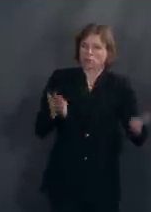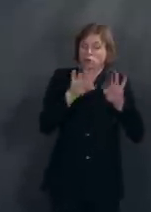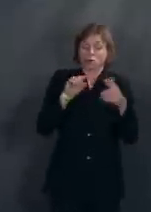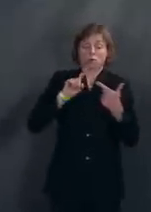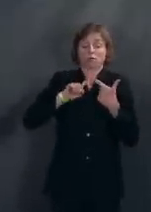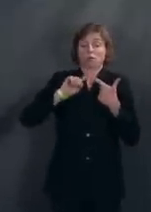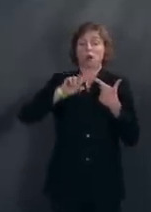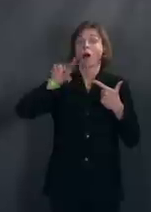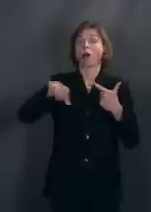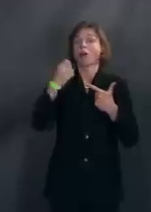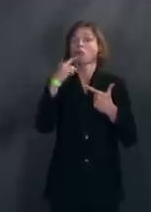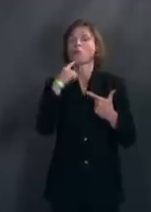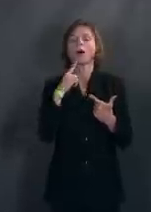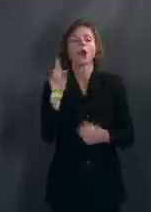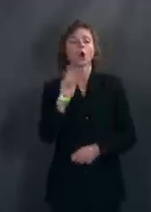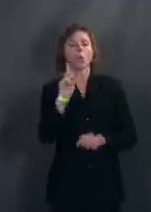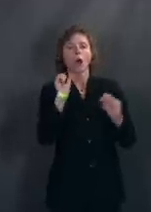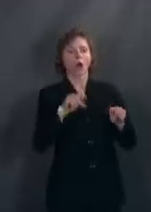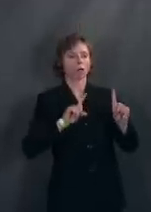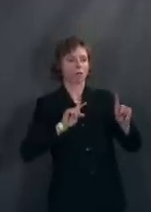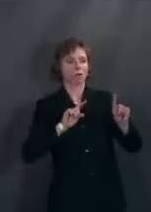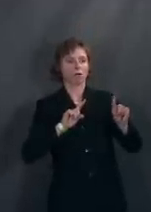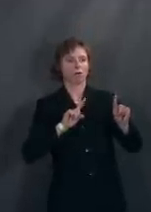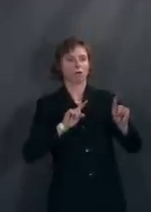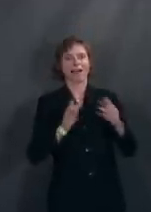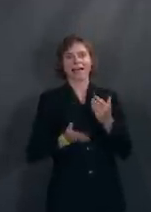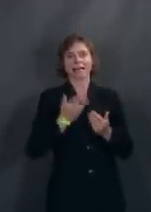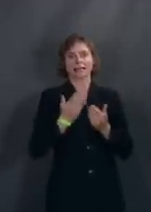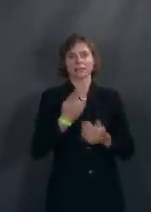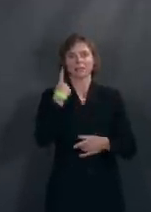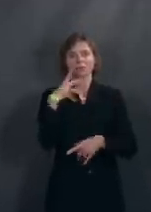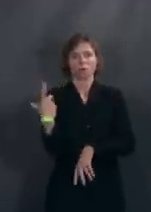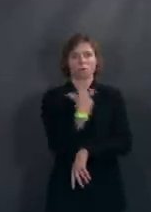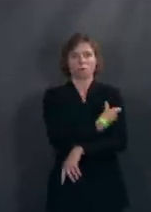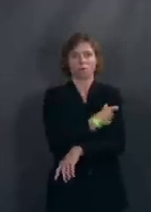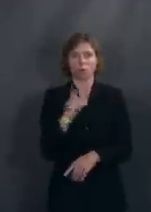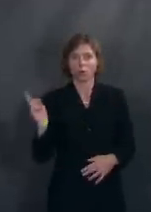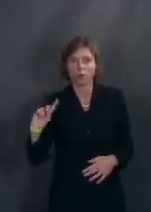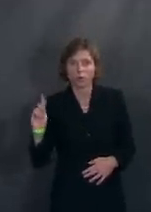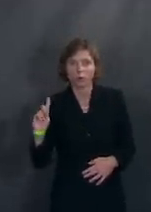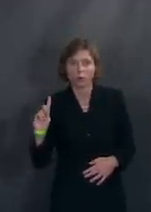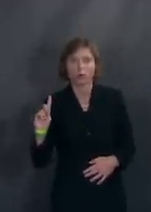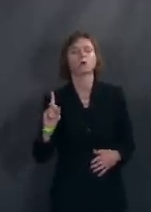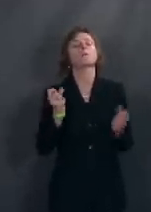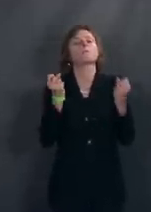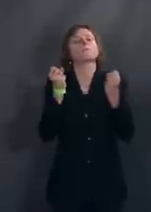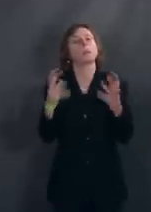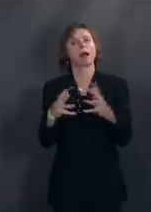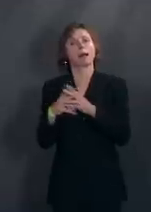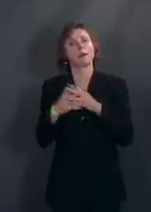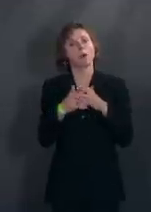accessible places for Americans to get vaccinated. Millions of Americans turn to their local pharmacies